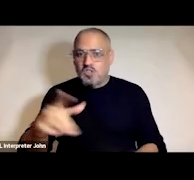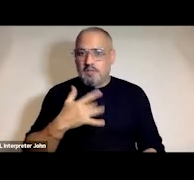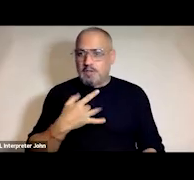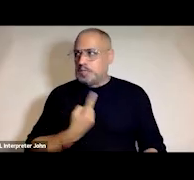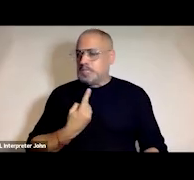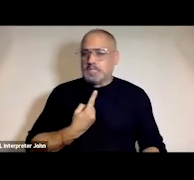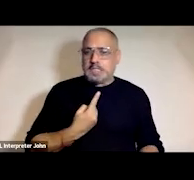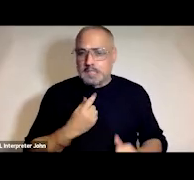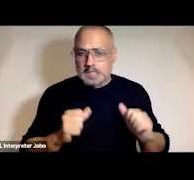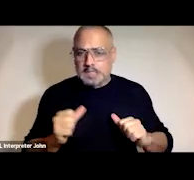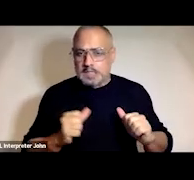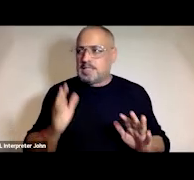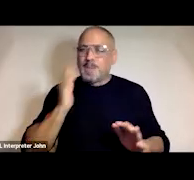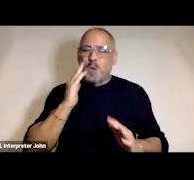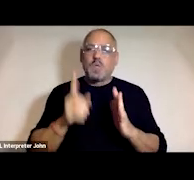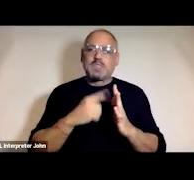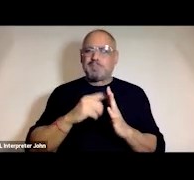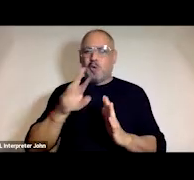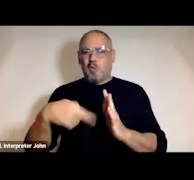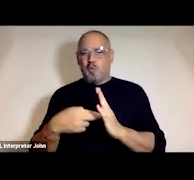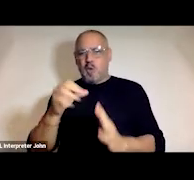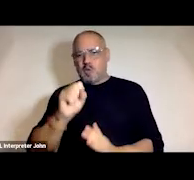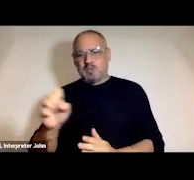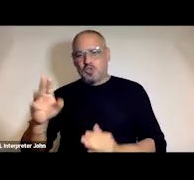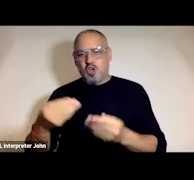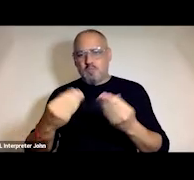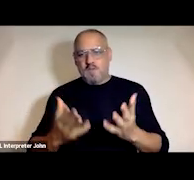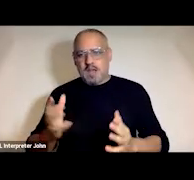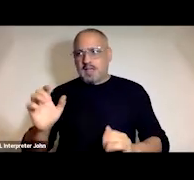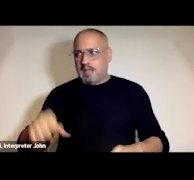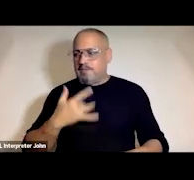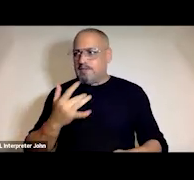We know sometimes the role of a SOAR provider, you can feel kind of like an island